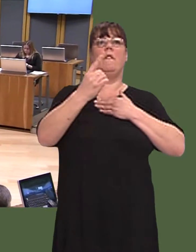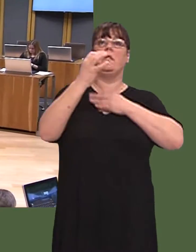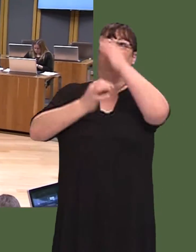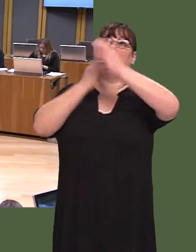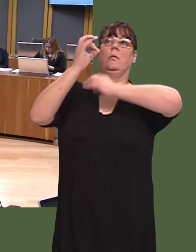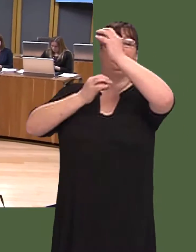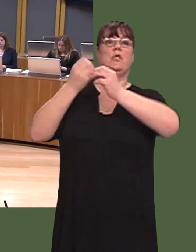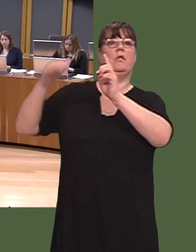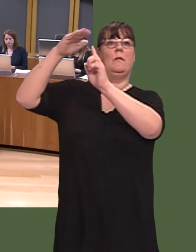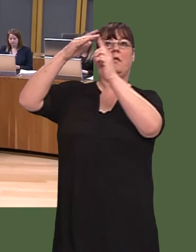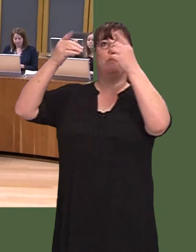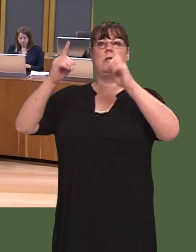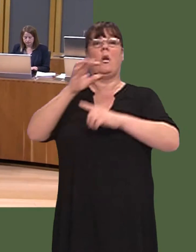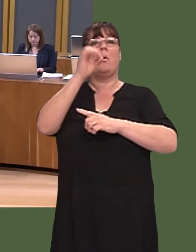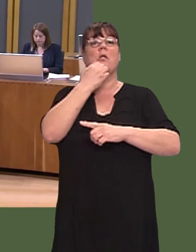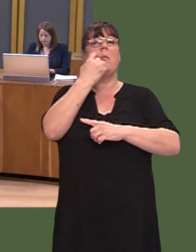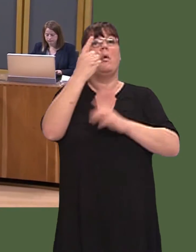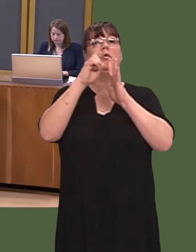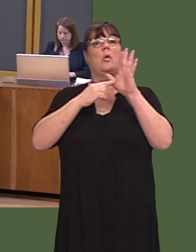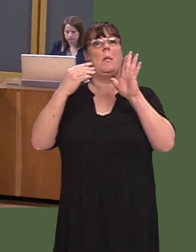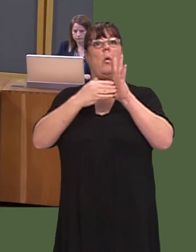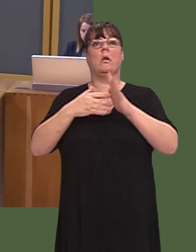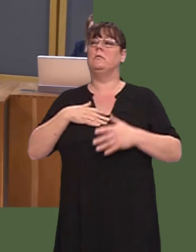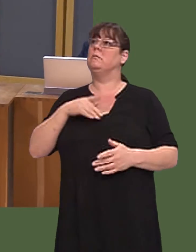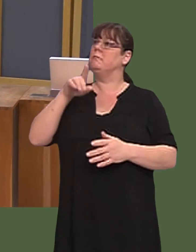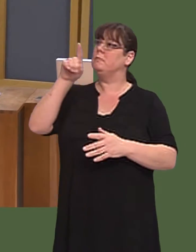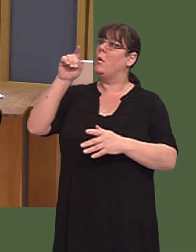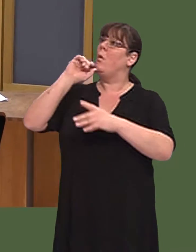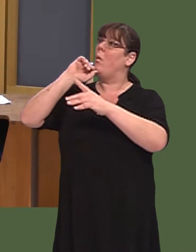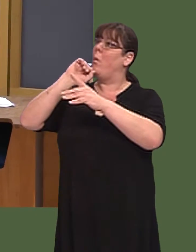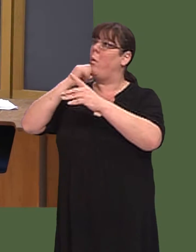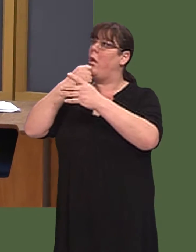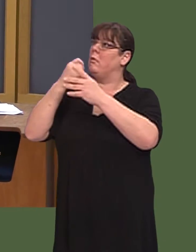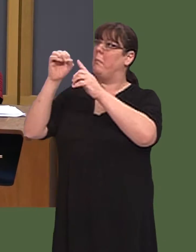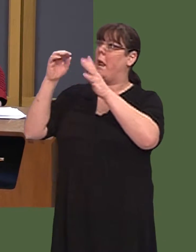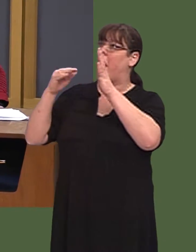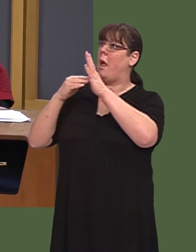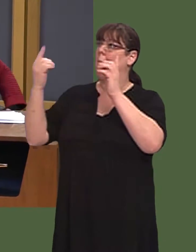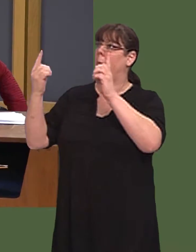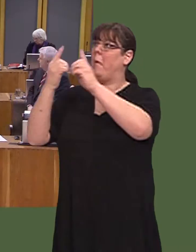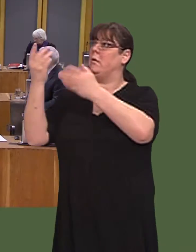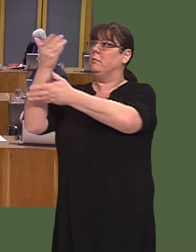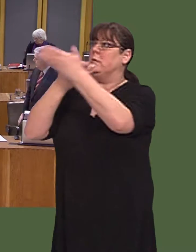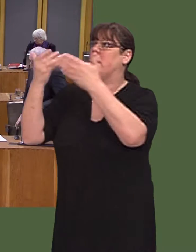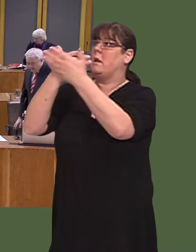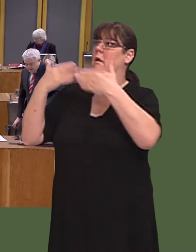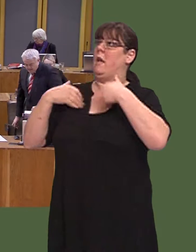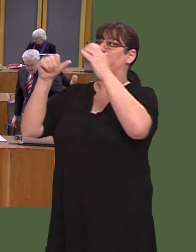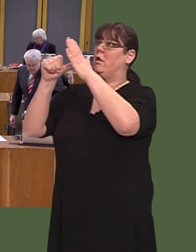the First Minister, and the first question is from Julie Morgan. Julie Morgan: 1. When does the First Minister intend to discuss UK-wide health considerations with the Prime